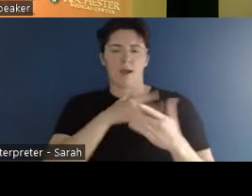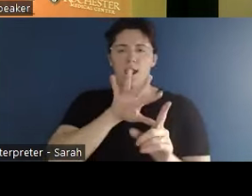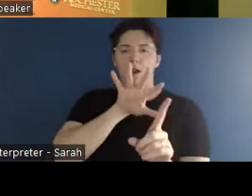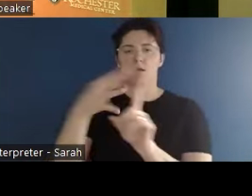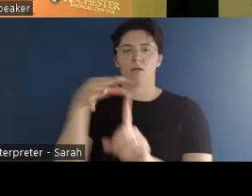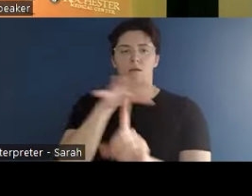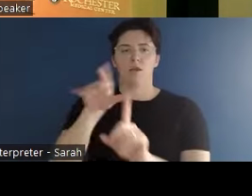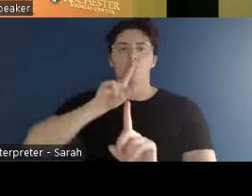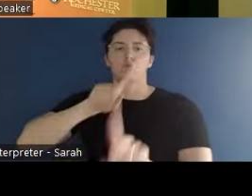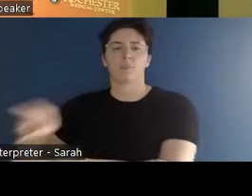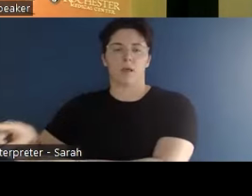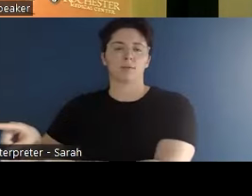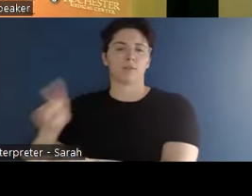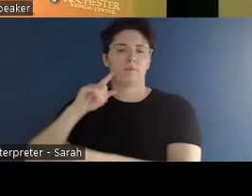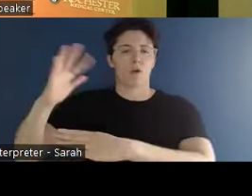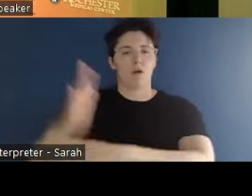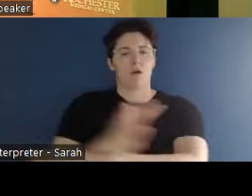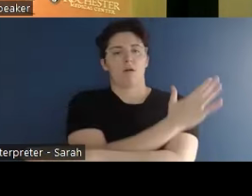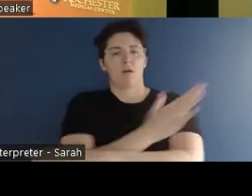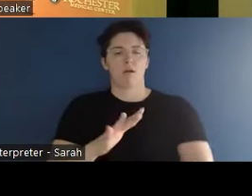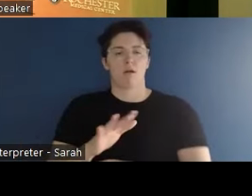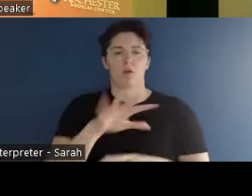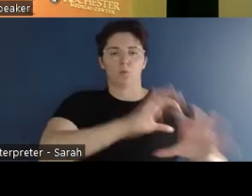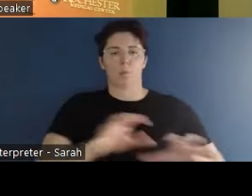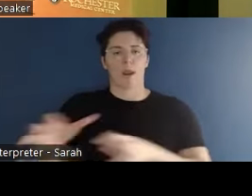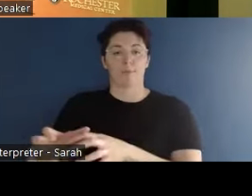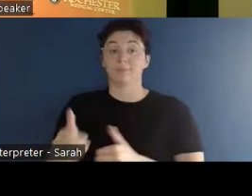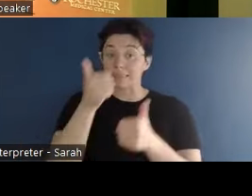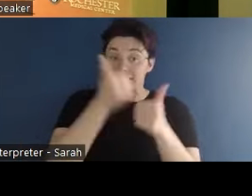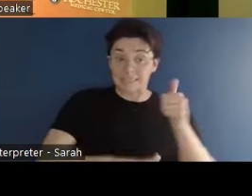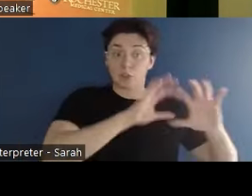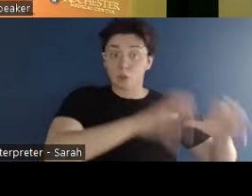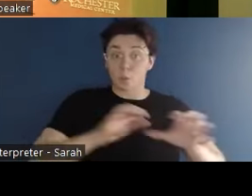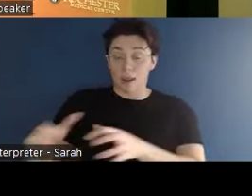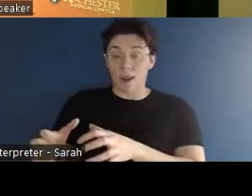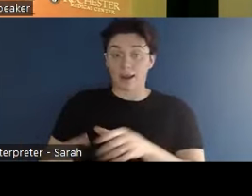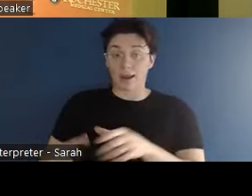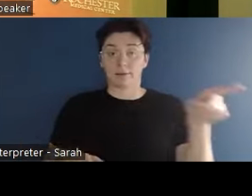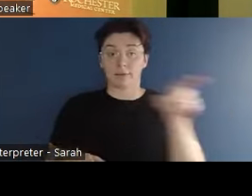all sensory domains and within each domain collapsing across all trials and sensory